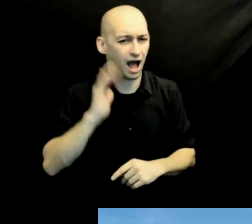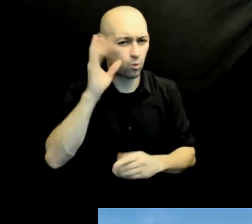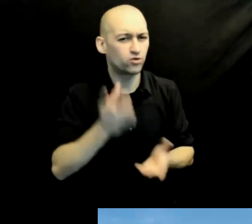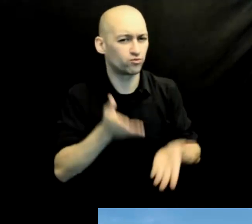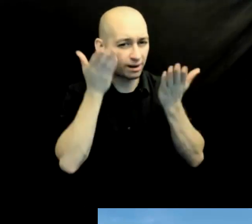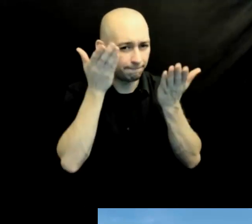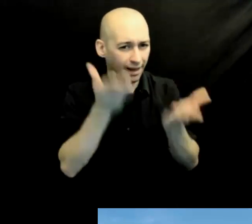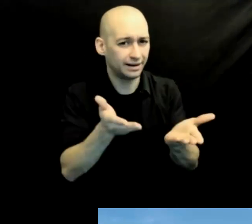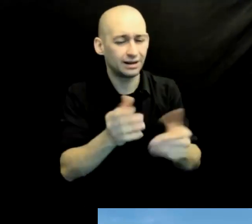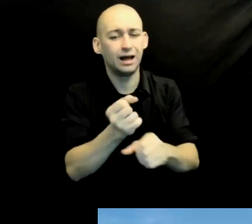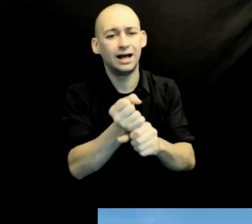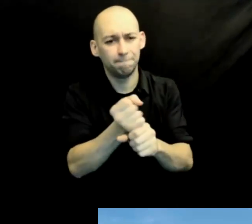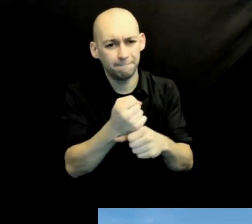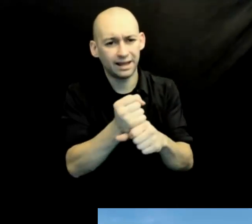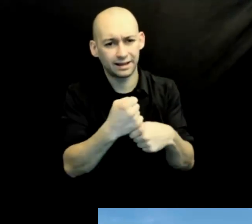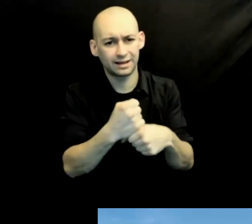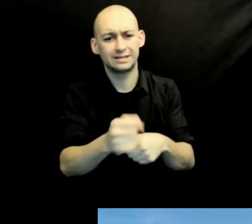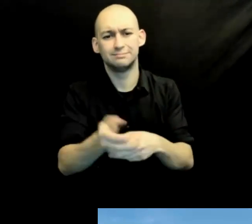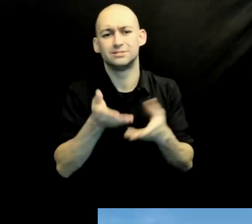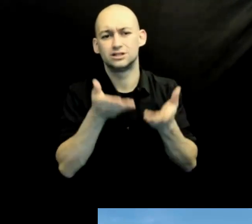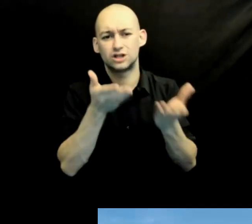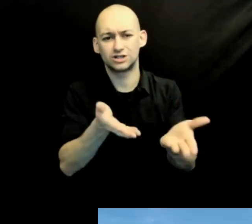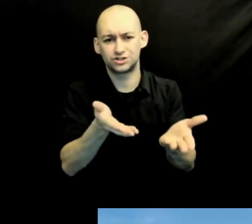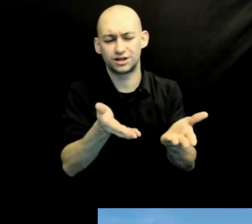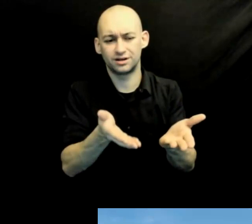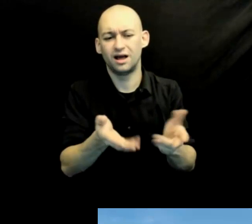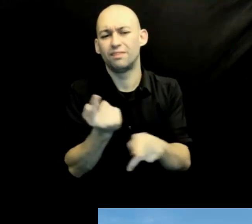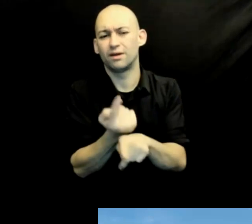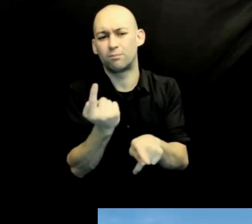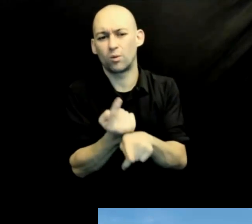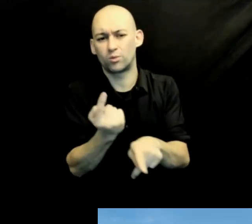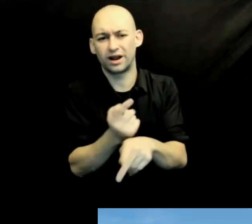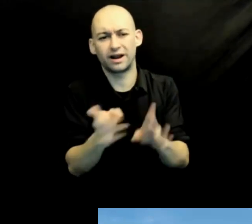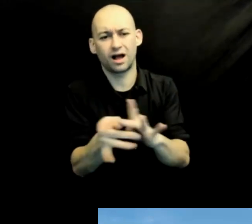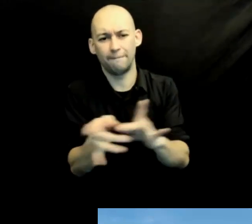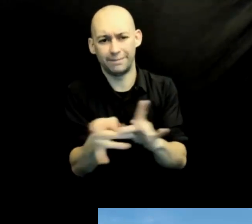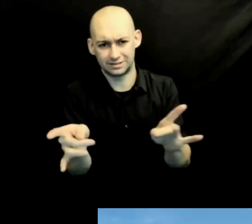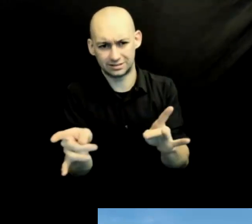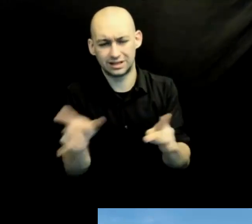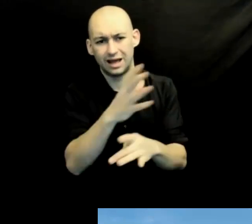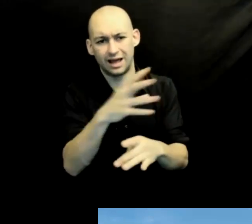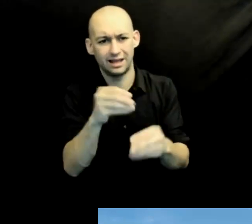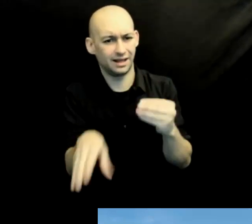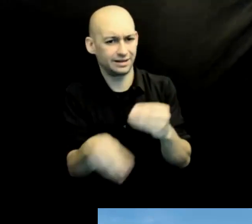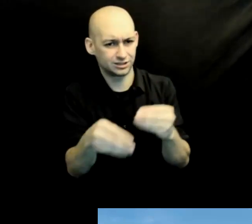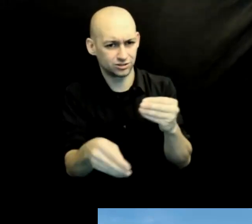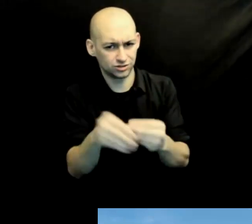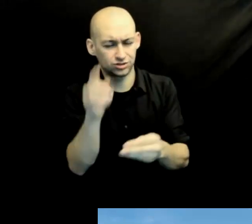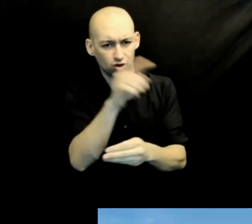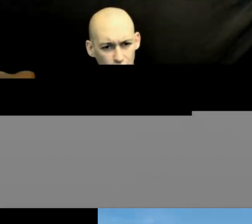making suggestions in the appropriate comments and the additions that you and various stakeholders